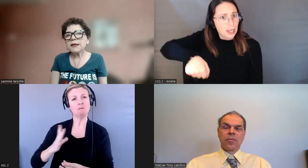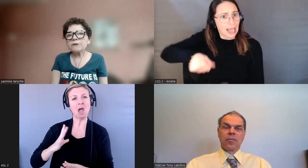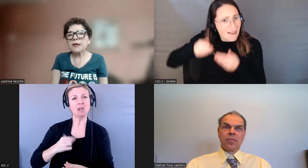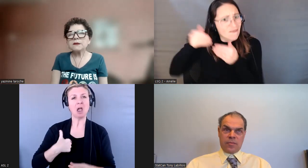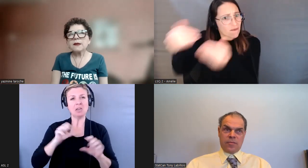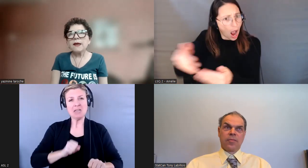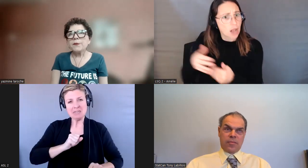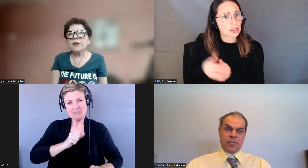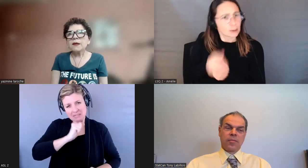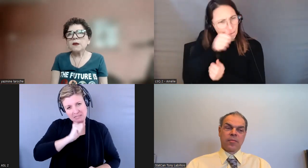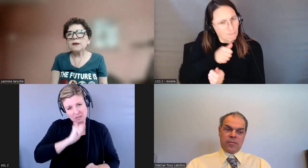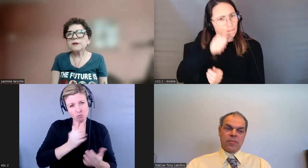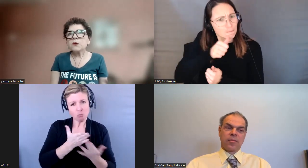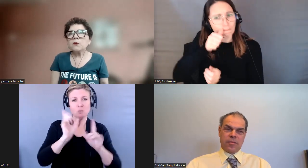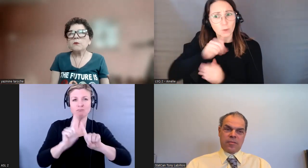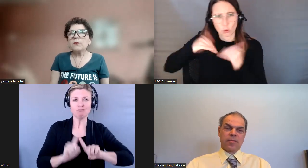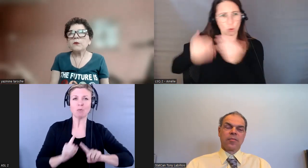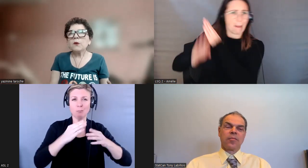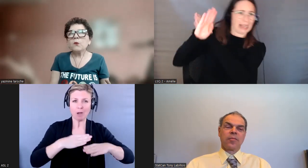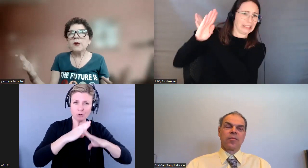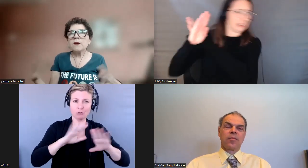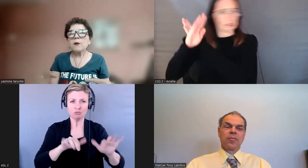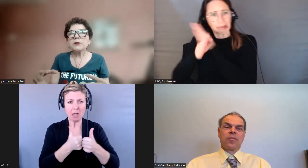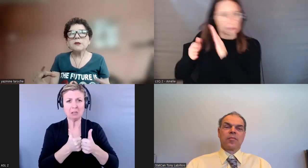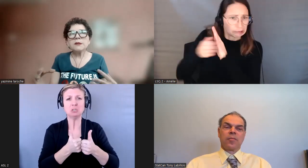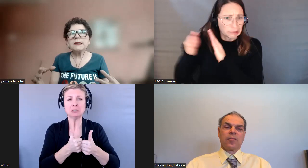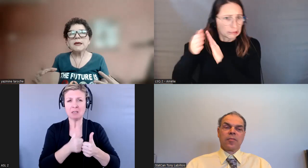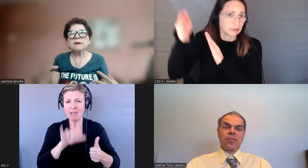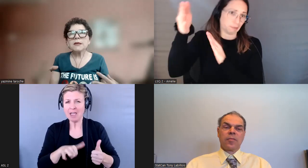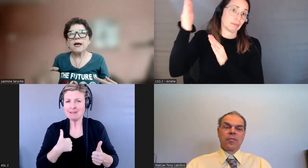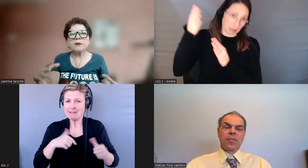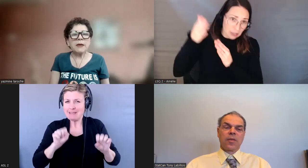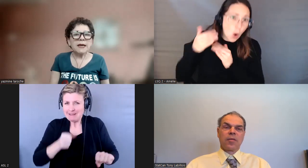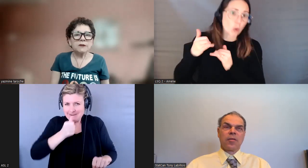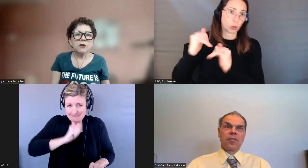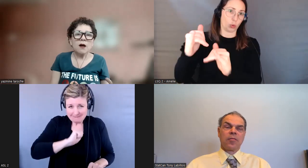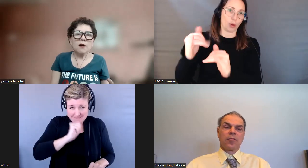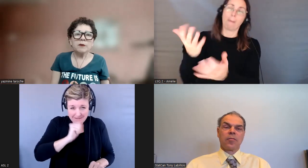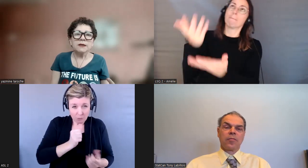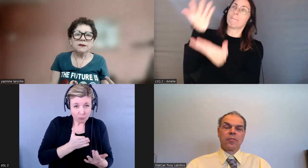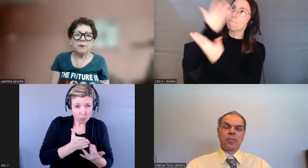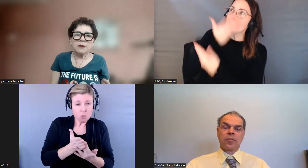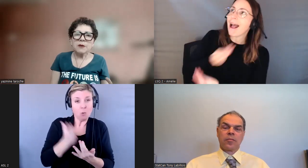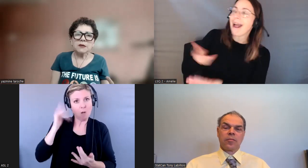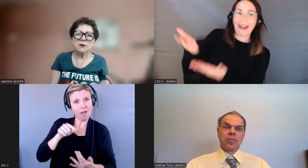I face and and so and what an opportunity then to have as my last job Deputy Minister